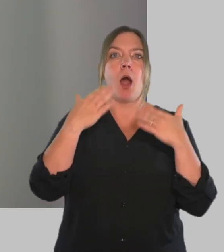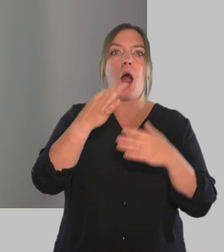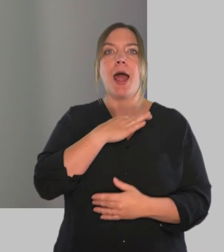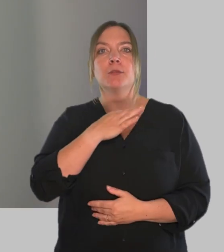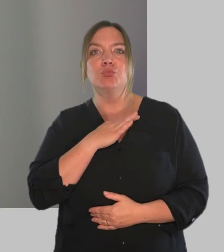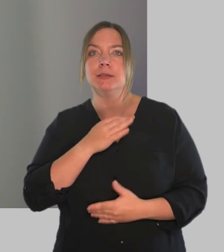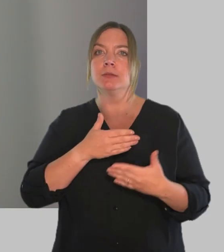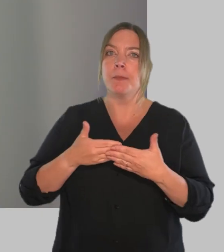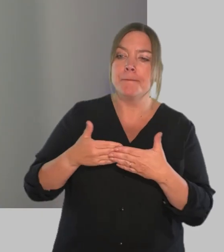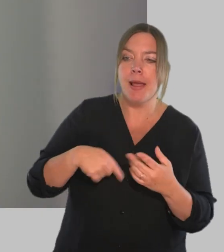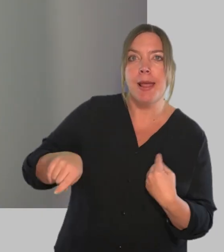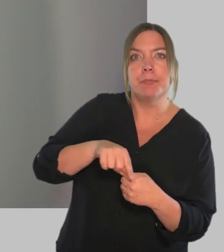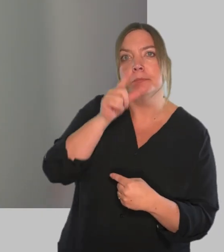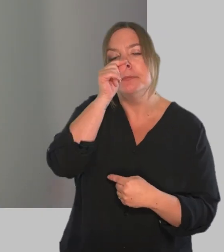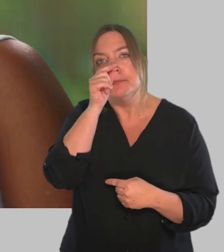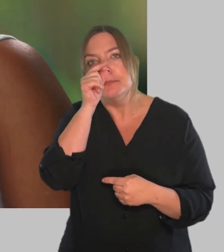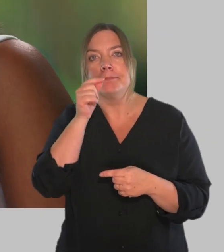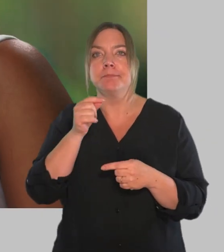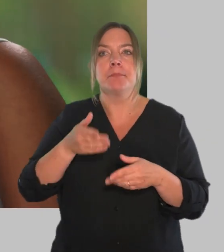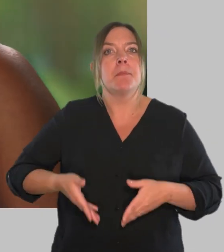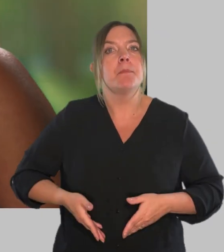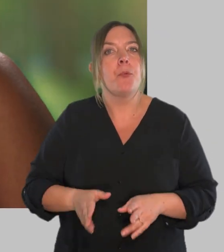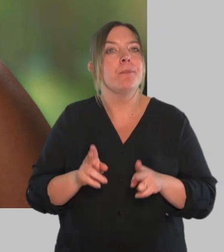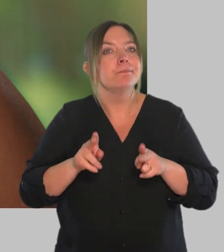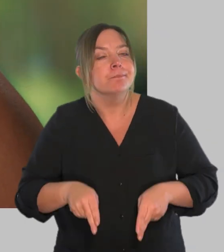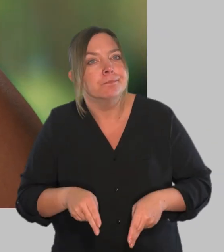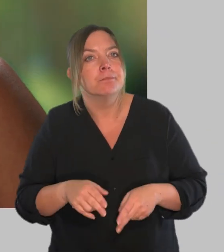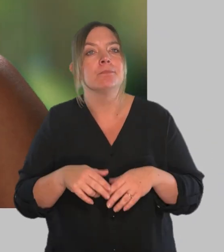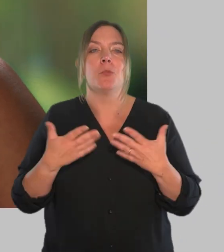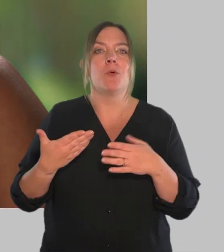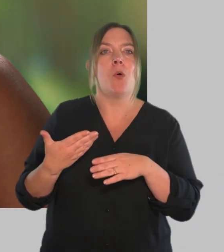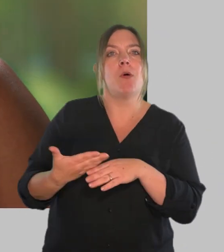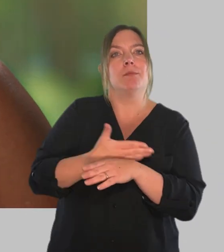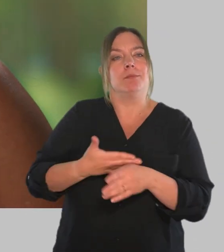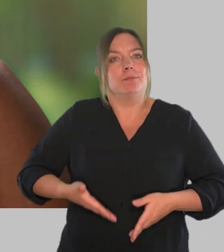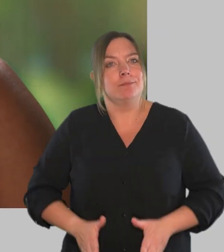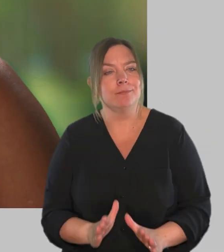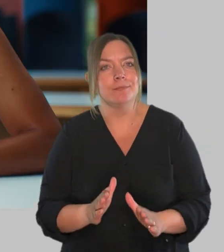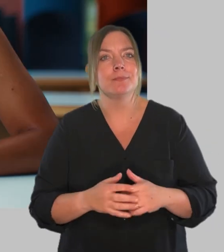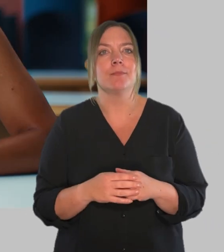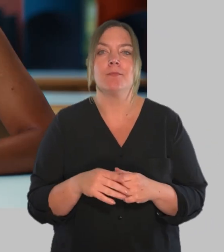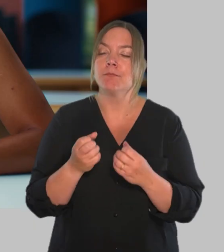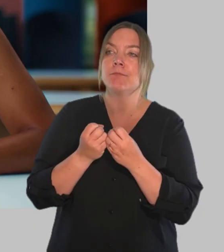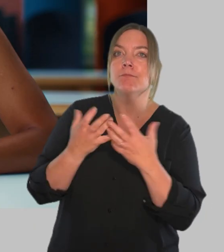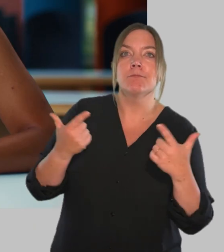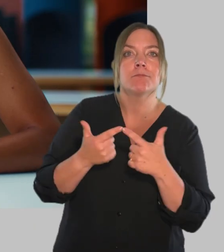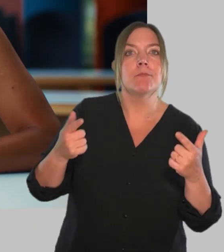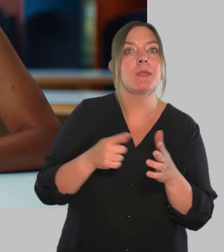Drugs, you know, like Paracetamol have undergone so many clinical trials. We know the adverse effects, but with AI because it is